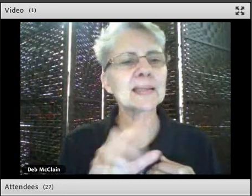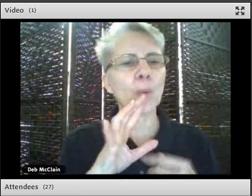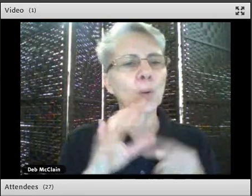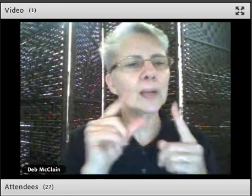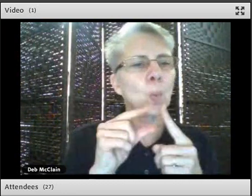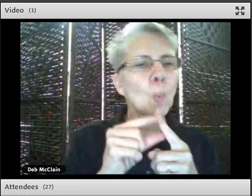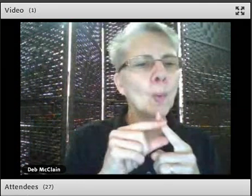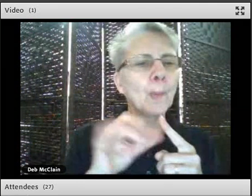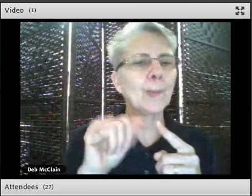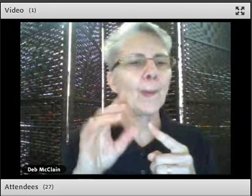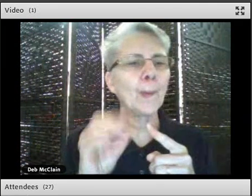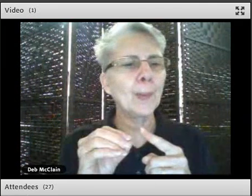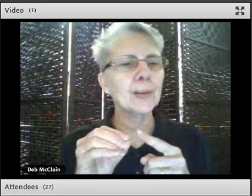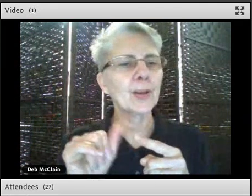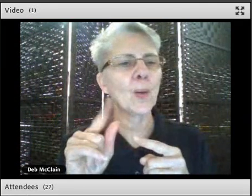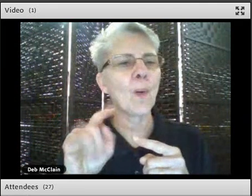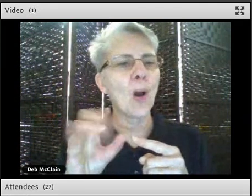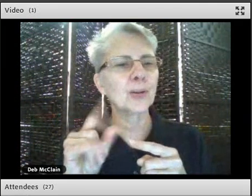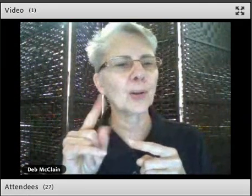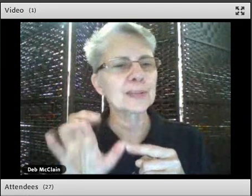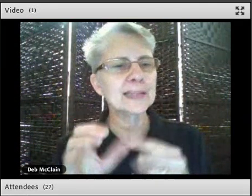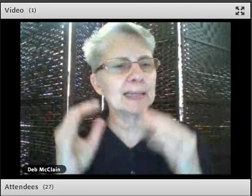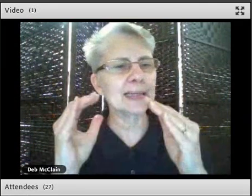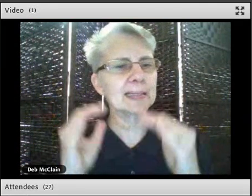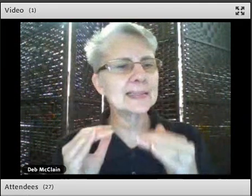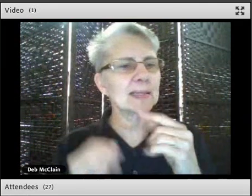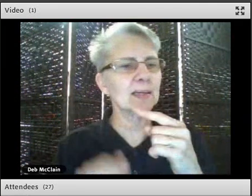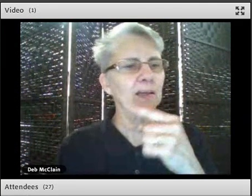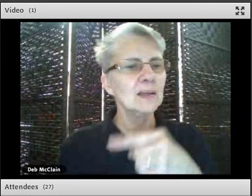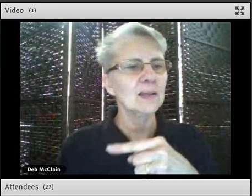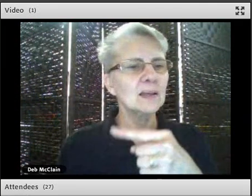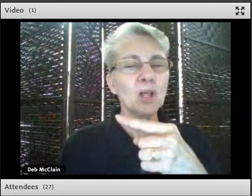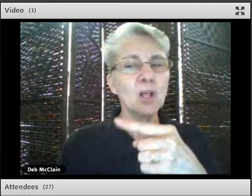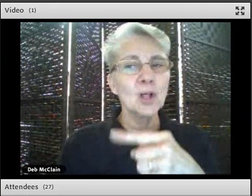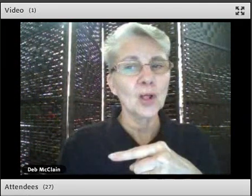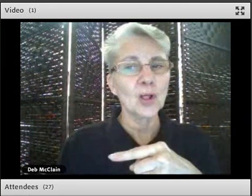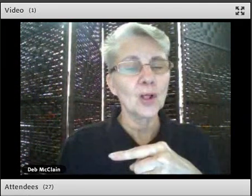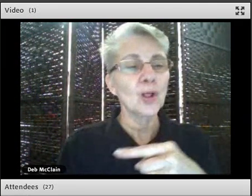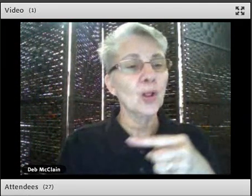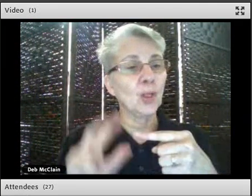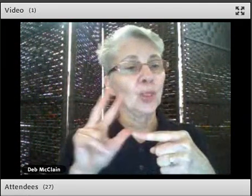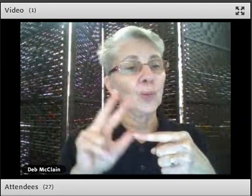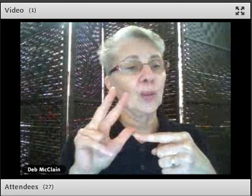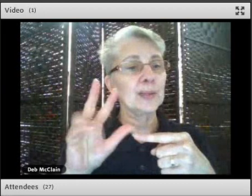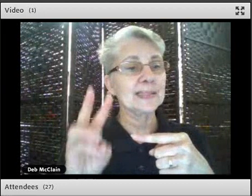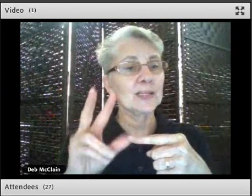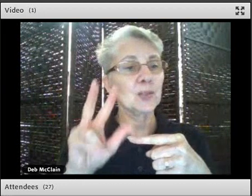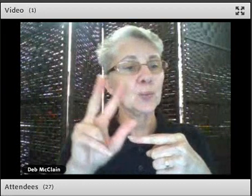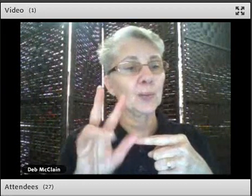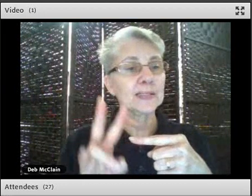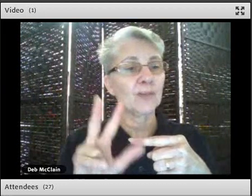these can be supplied by the macro. We have our sound characteristics laid out